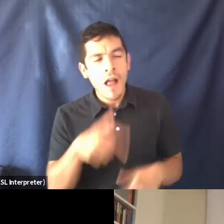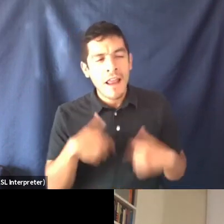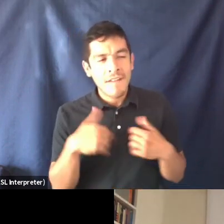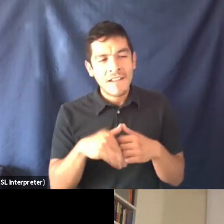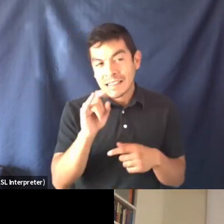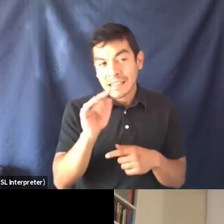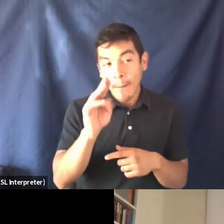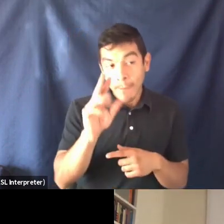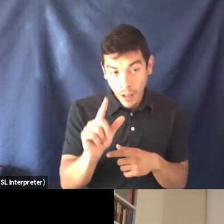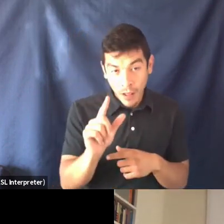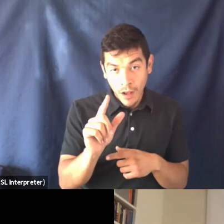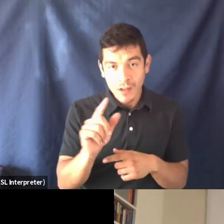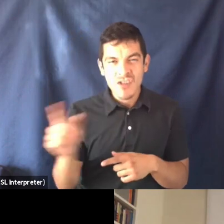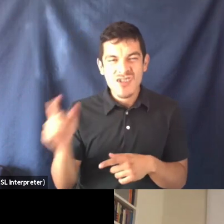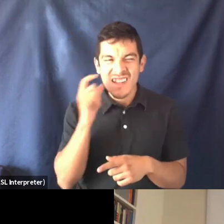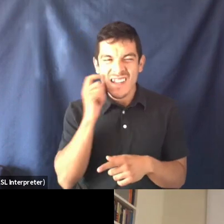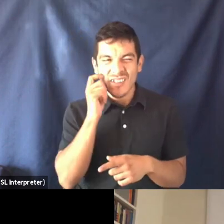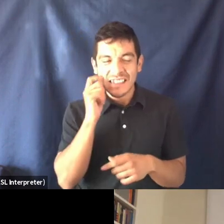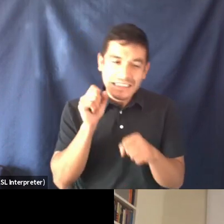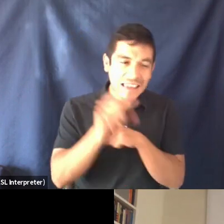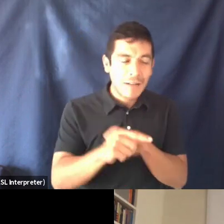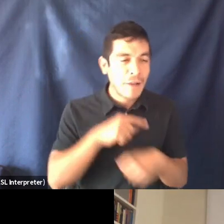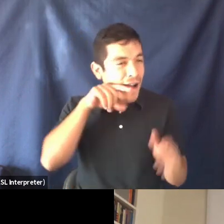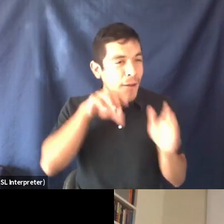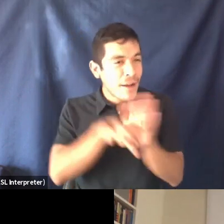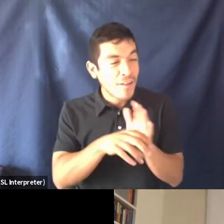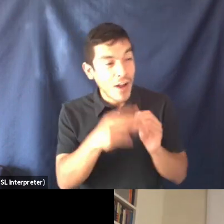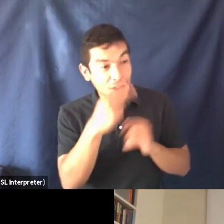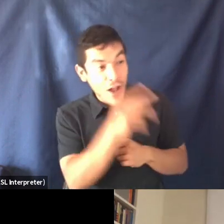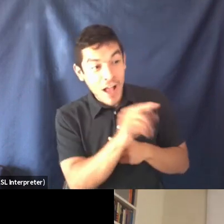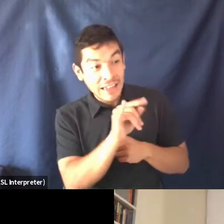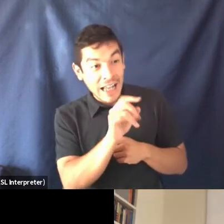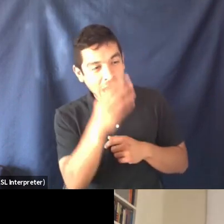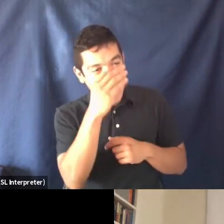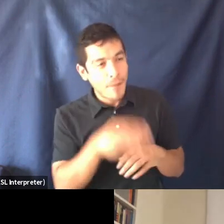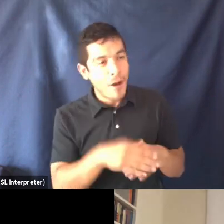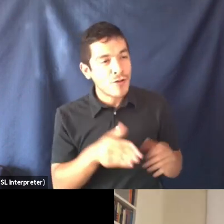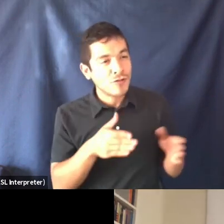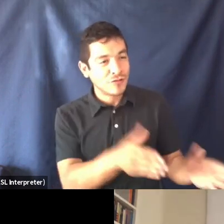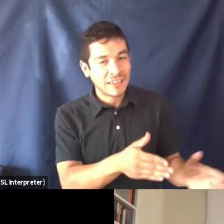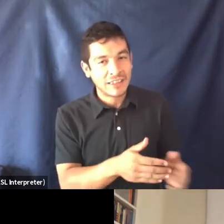she sent me a photograph of encountering Zeytin sleeping on the streets with one of the boys